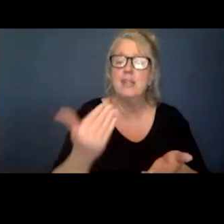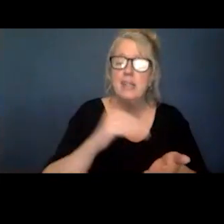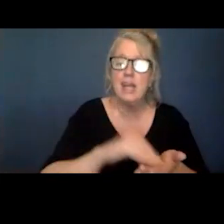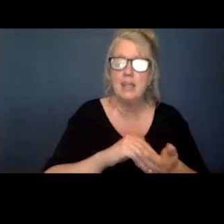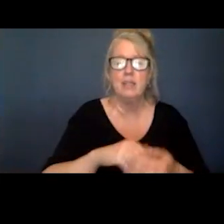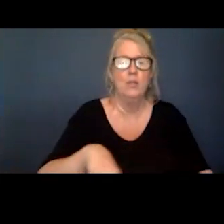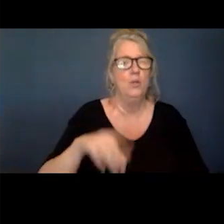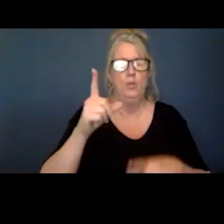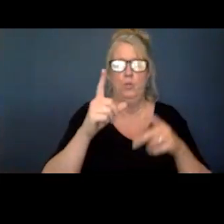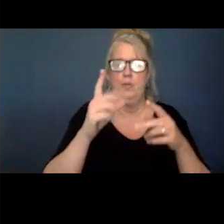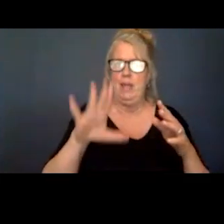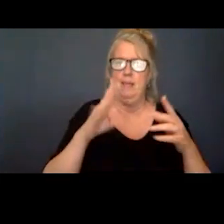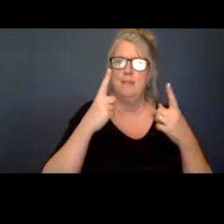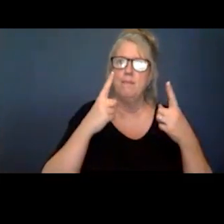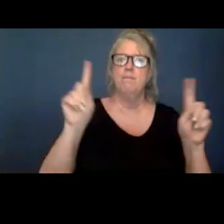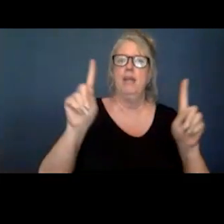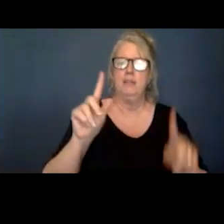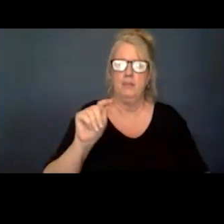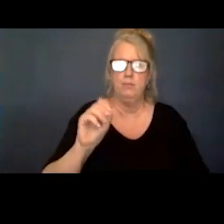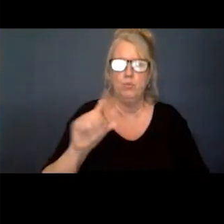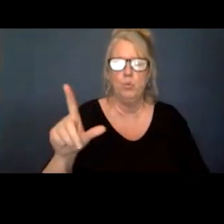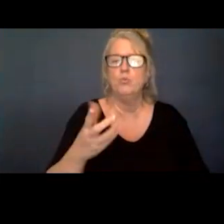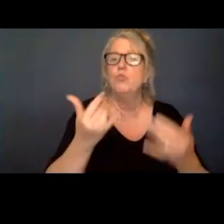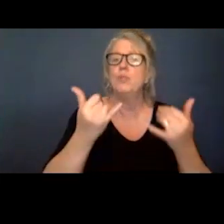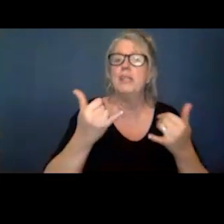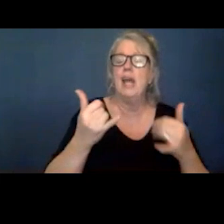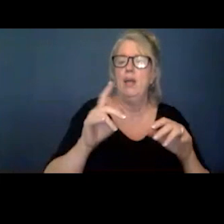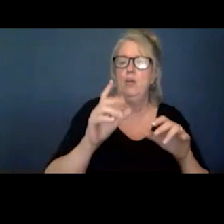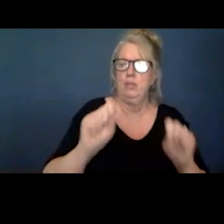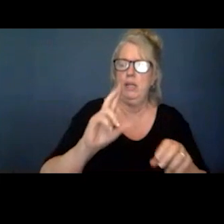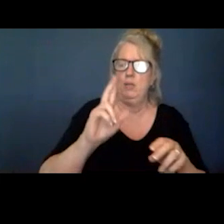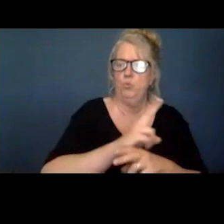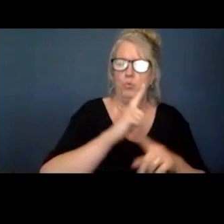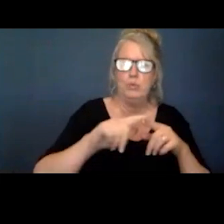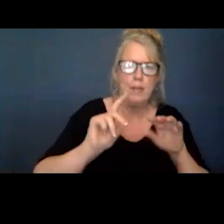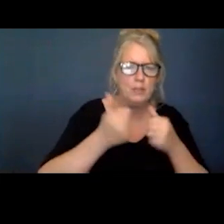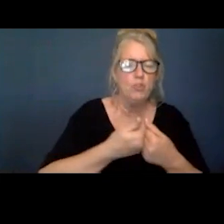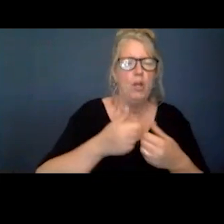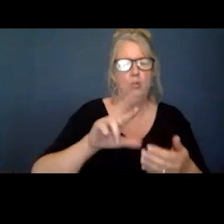such an effective tool. This time, you can use the Challenge Solution Result Model, but align it with